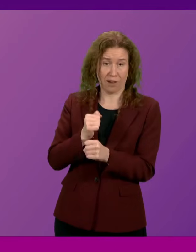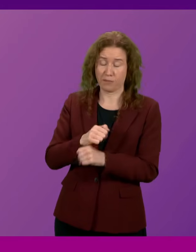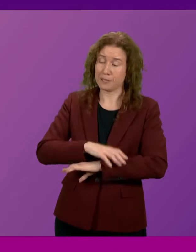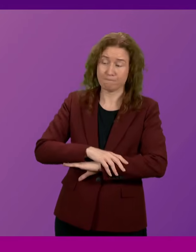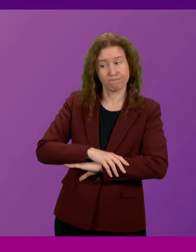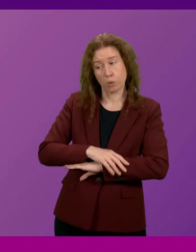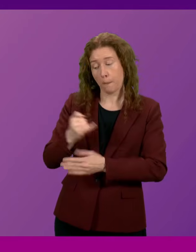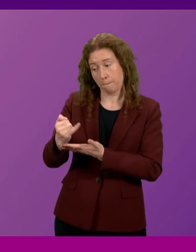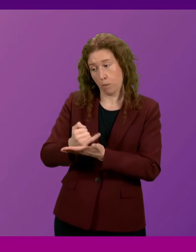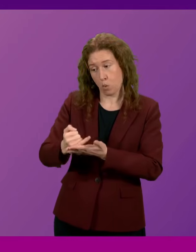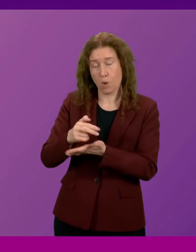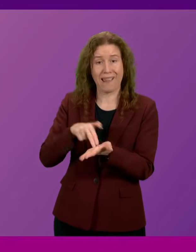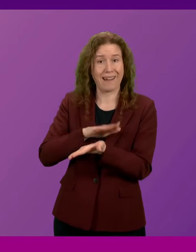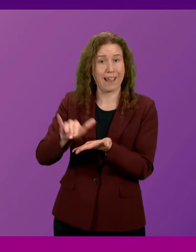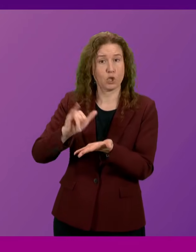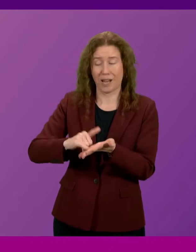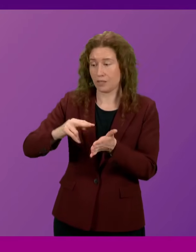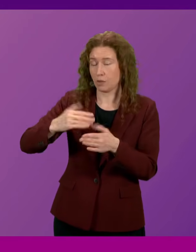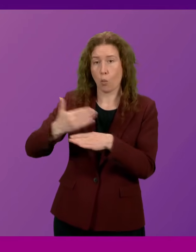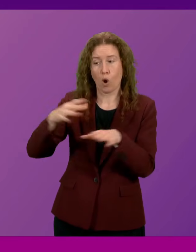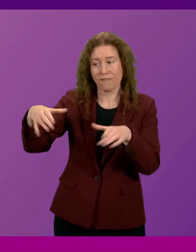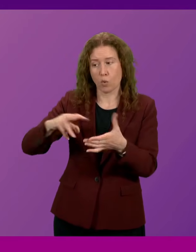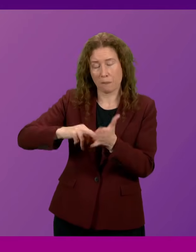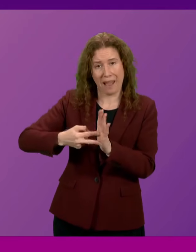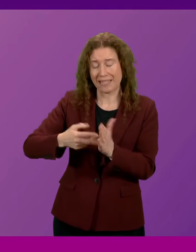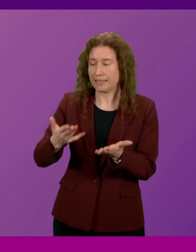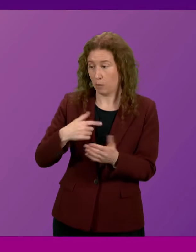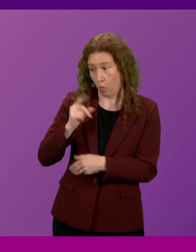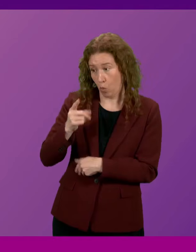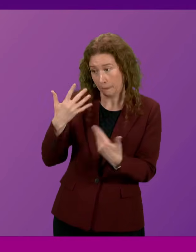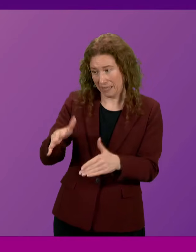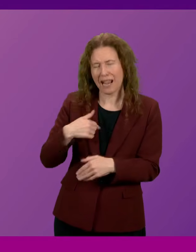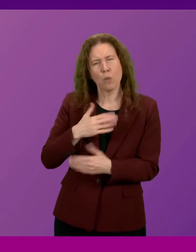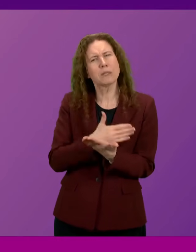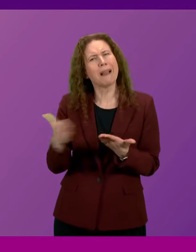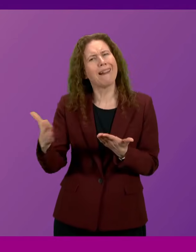poor NHS workforce planning. I am absolutely clear about Scottish Labour’s position on